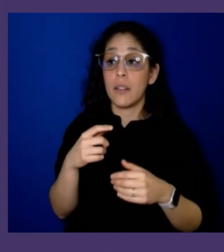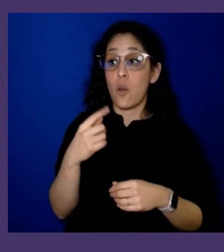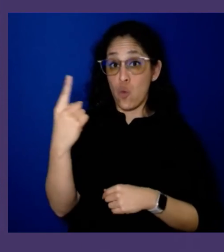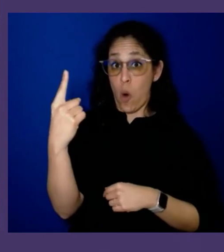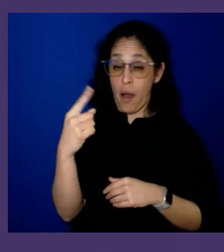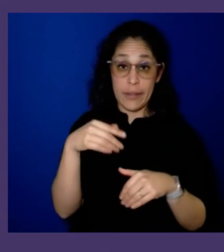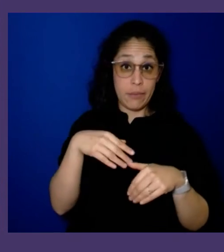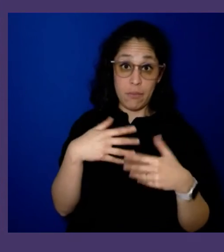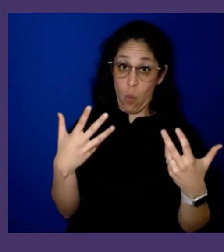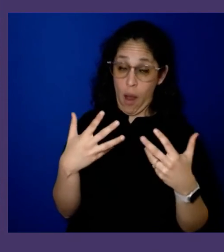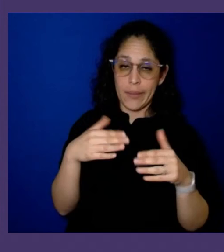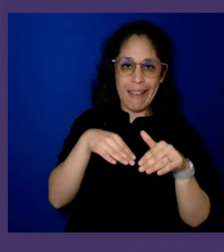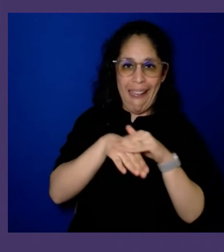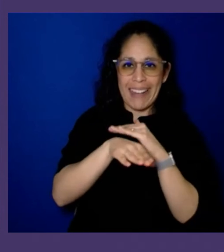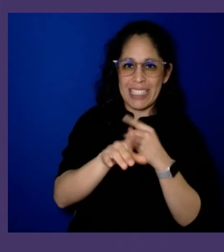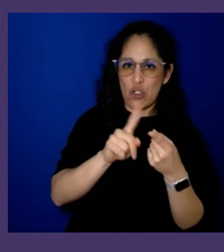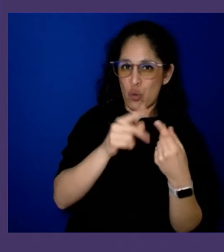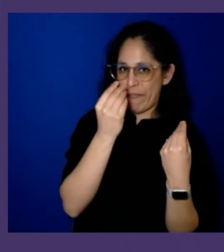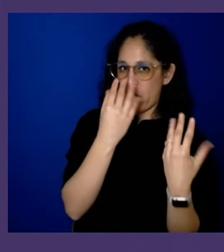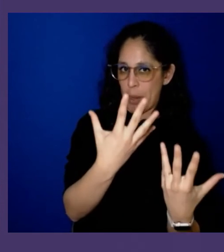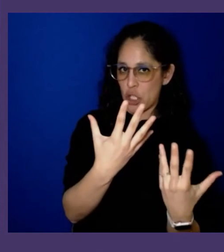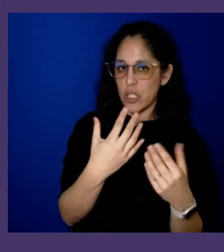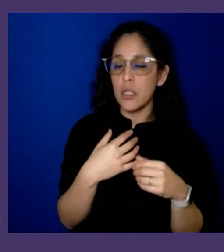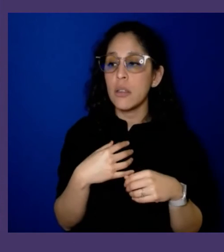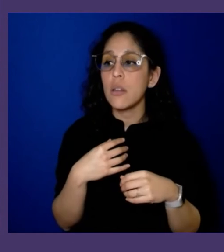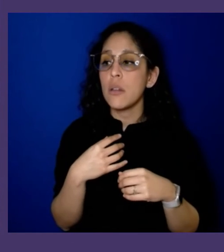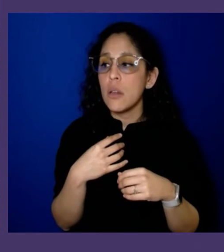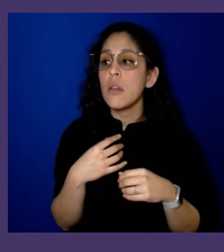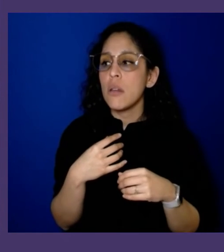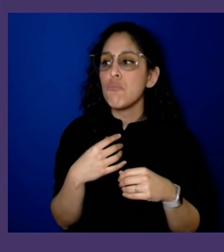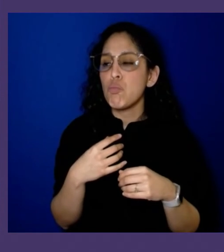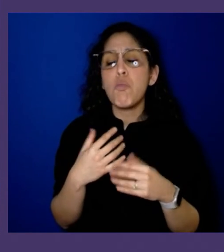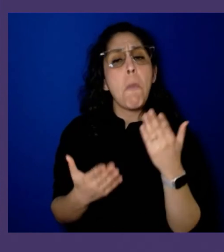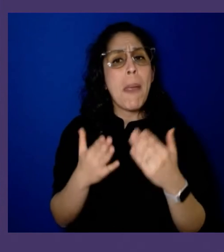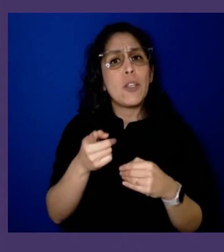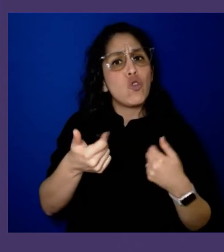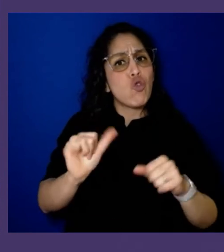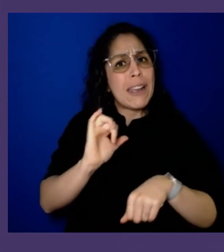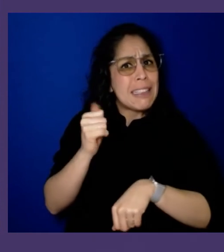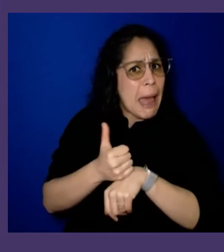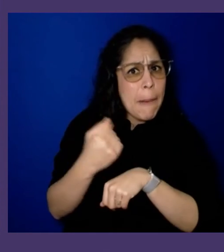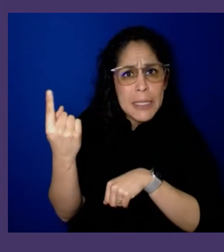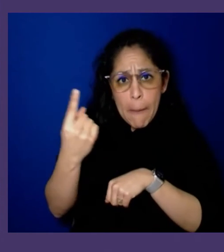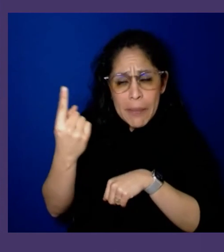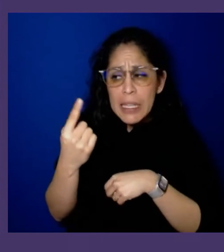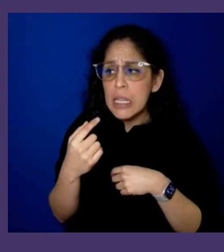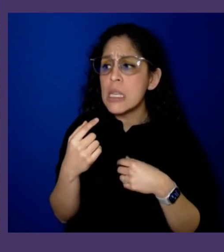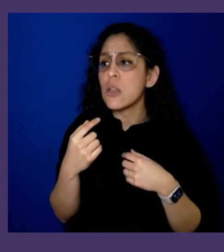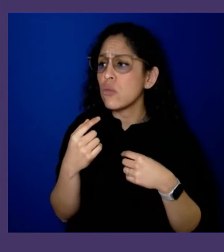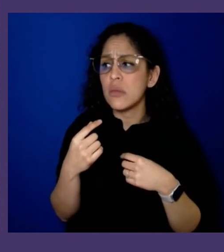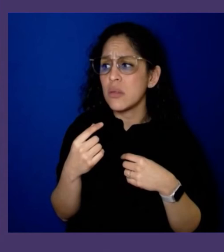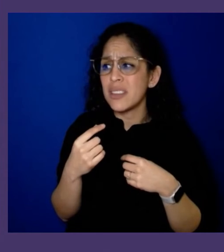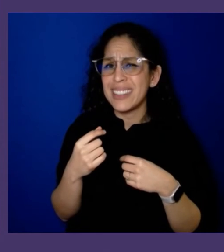Sometimes if you're trying to set something up and you don't have an easy time maybe remembering